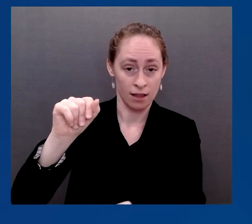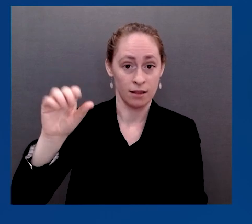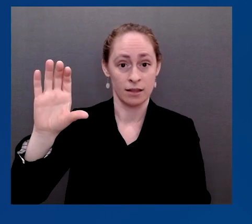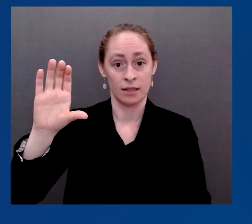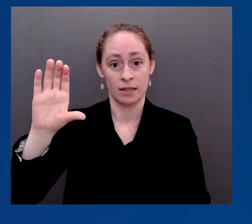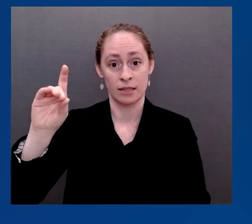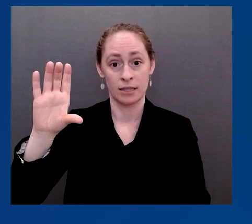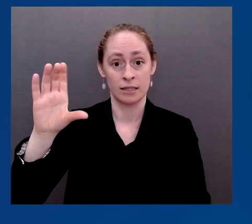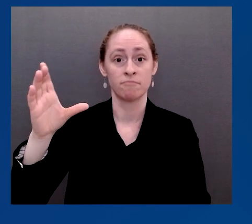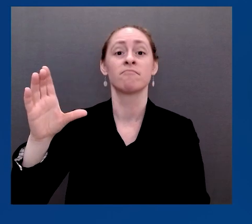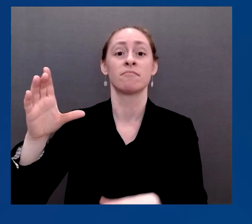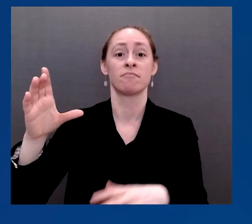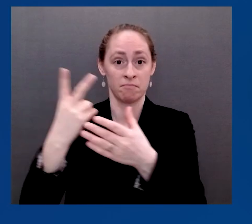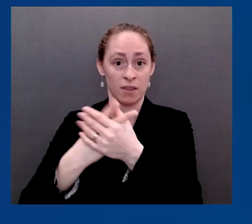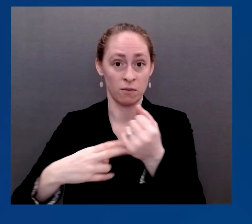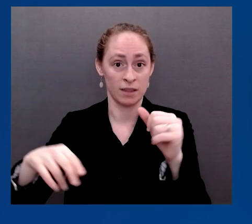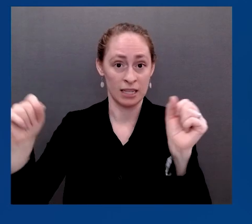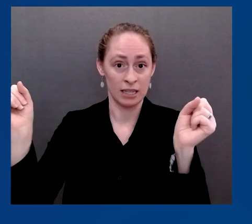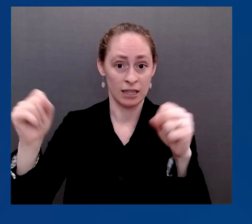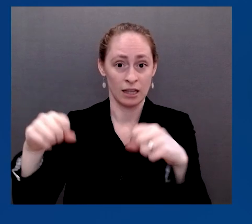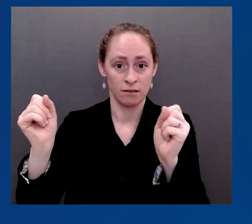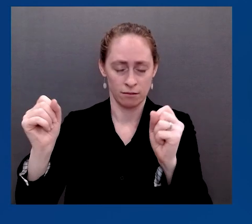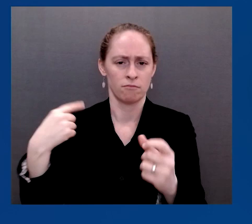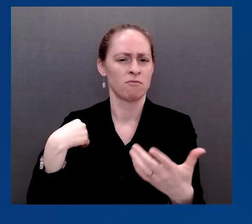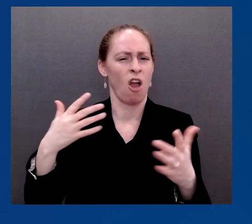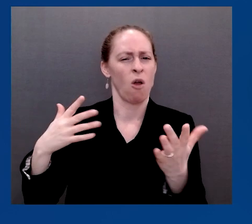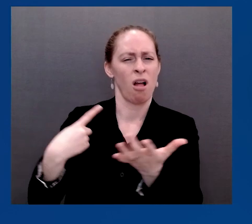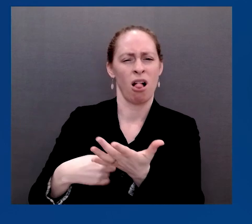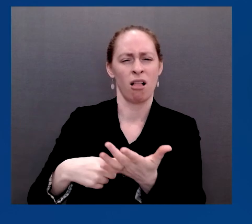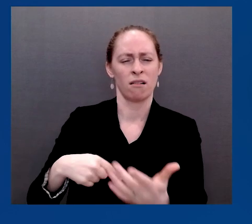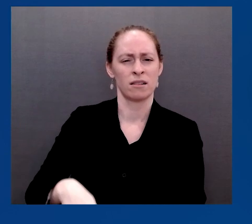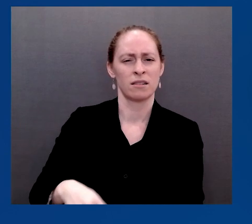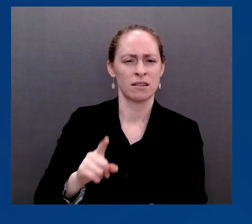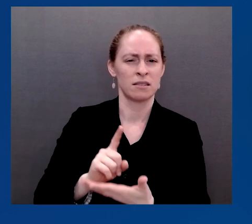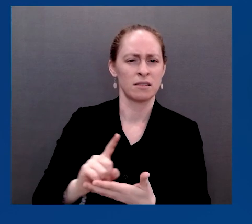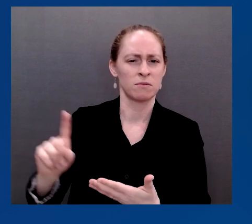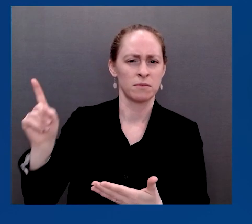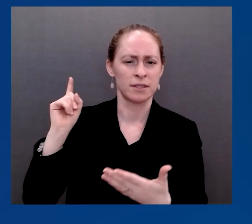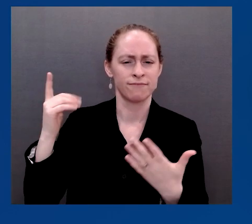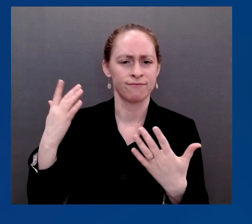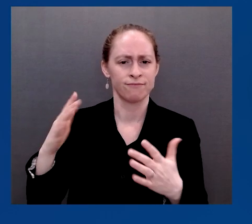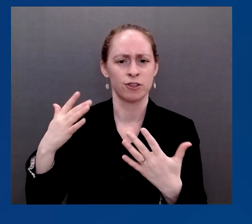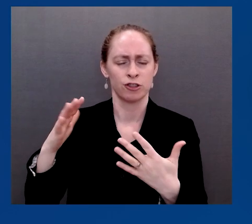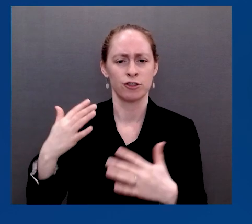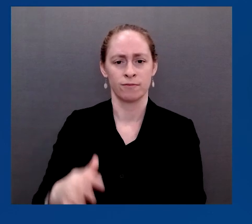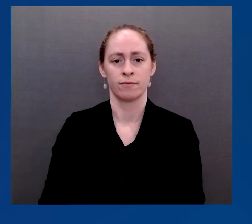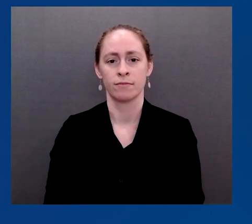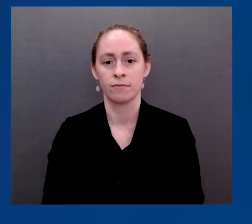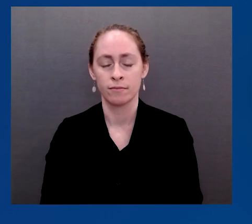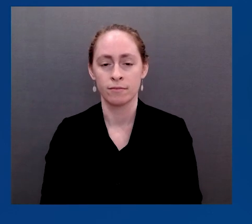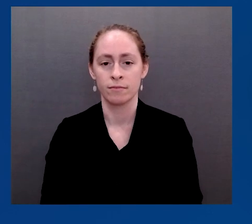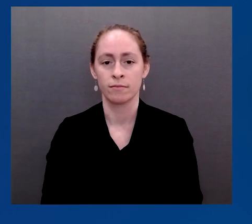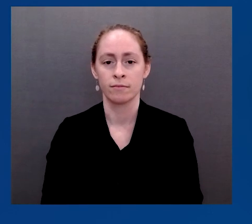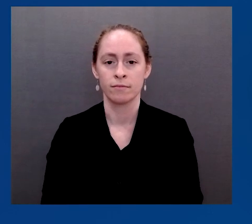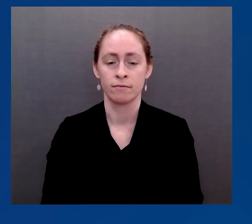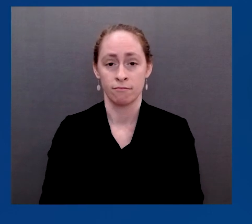this vaccine is specifically formulated for these young kids. So, we're launching a new program